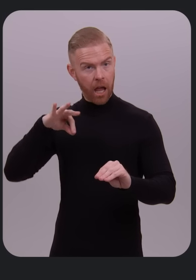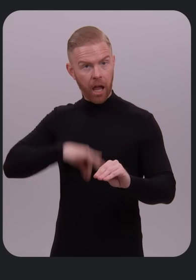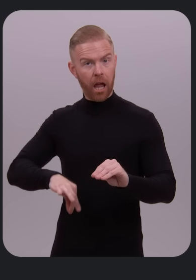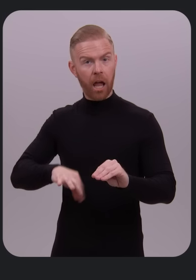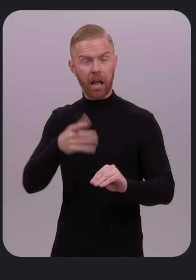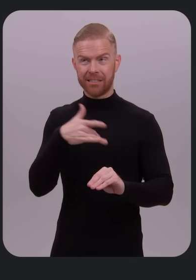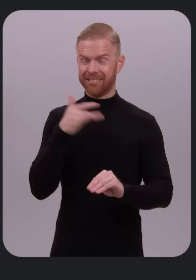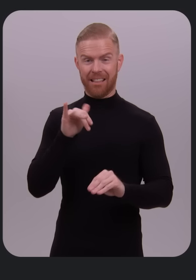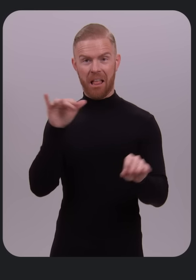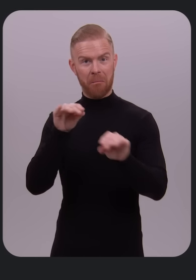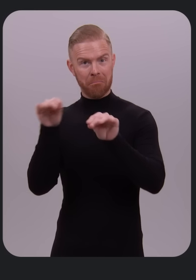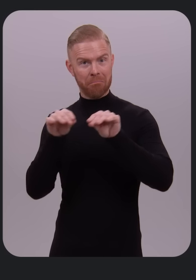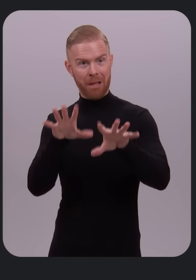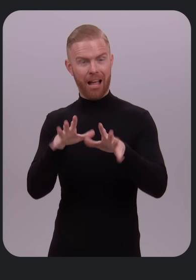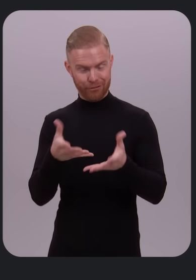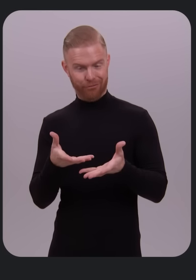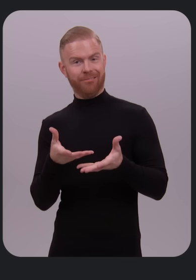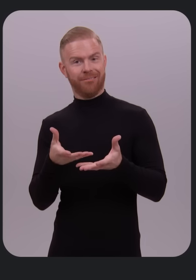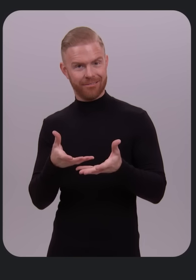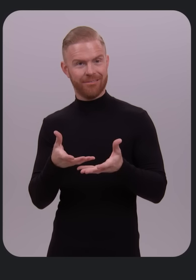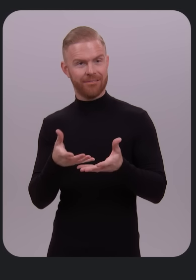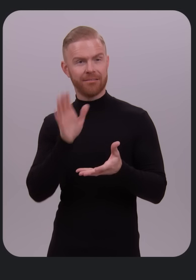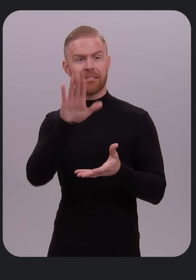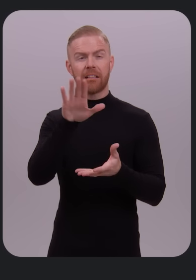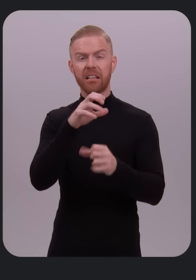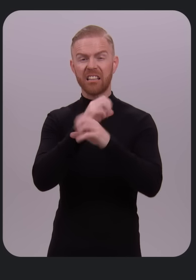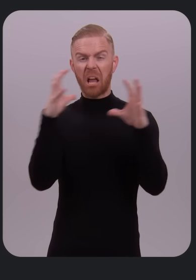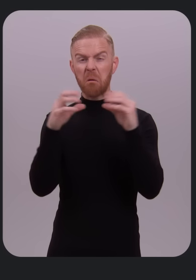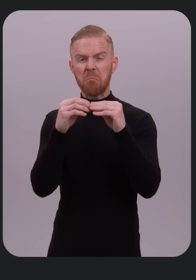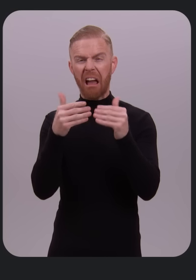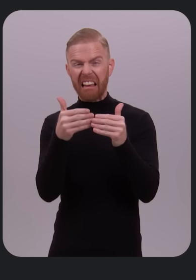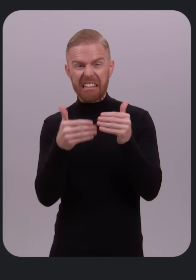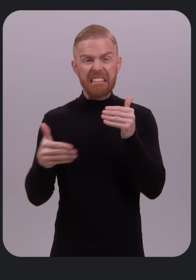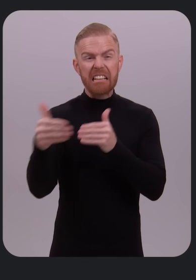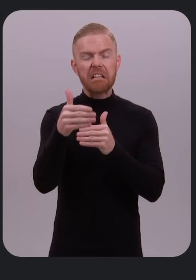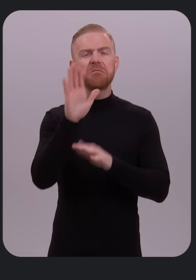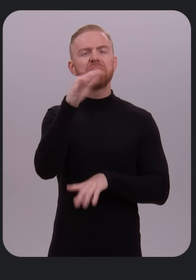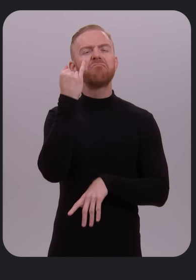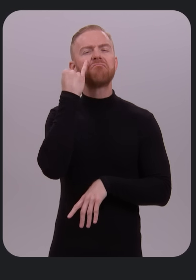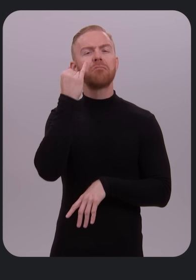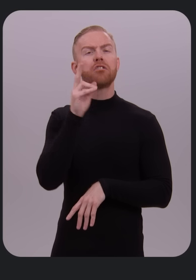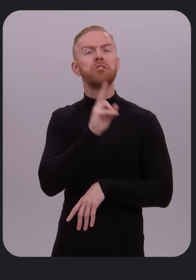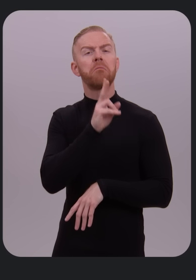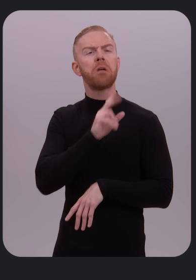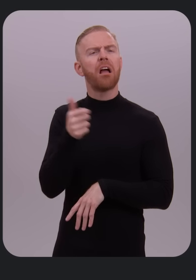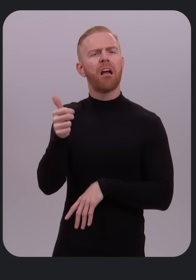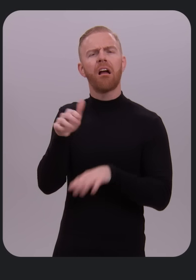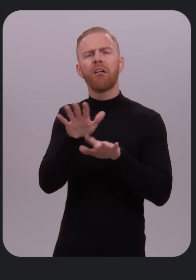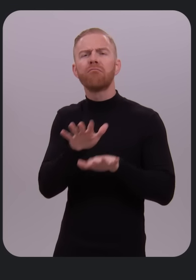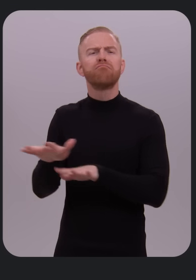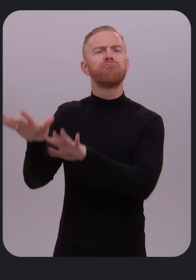And imagine the step beyond that, where Gemini can go off and make custom explainer videos based